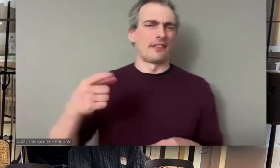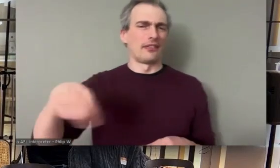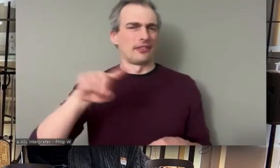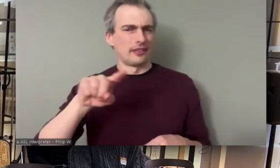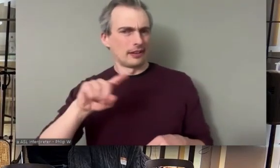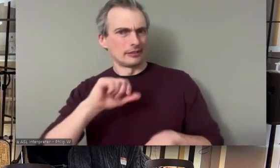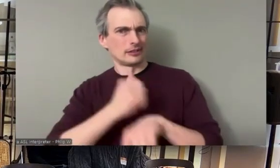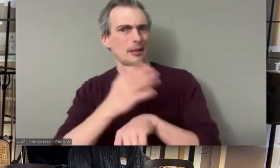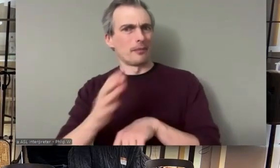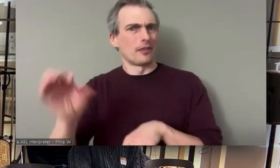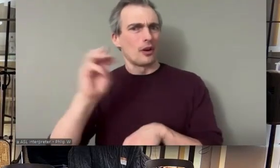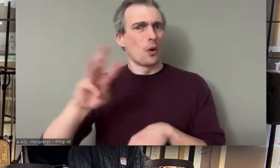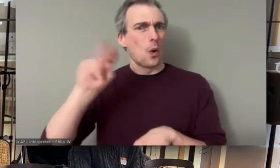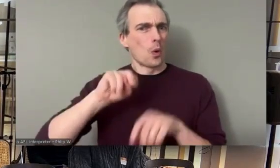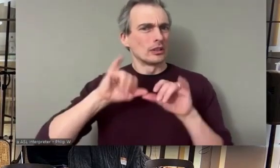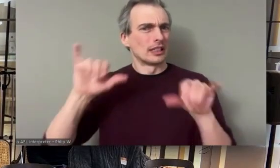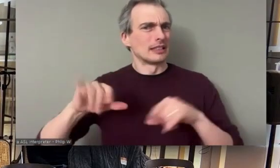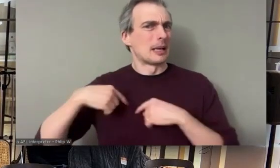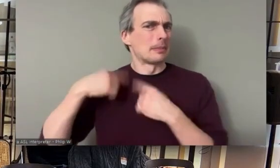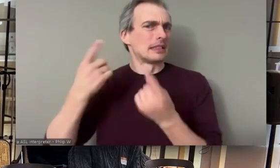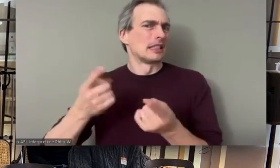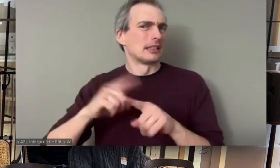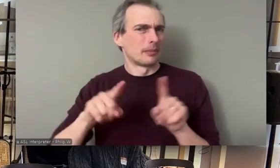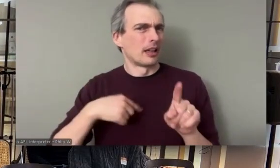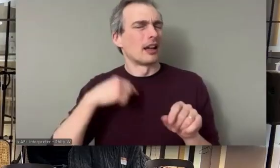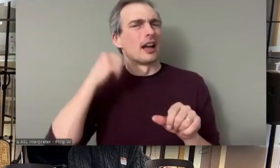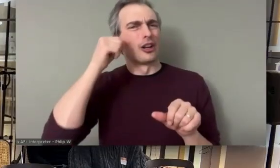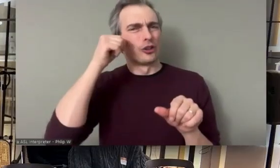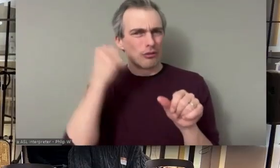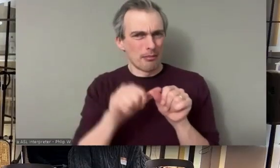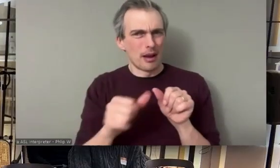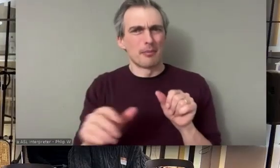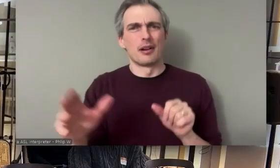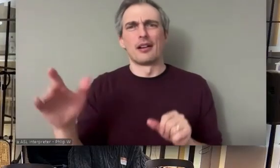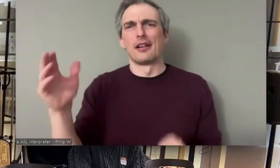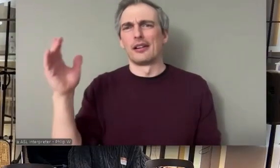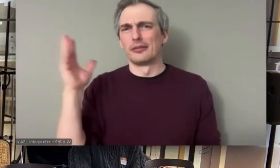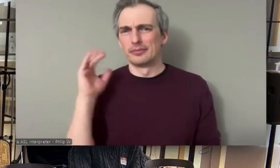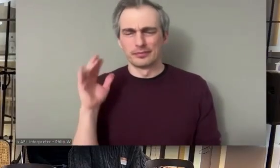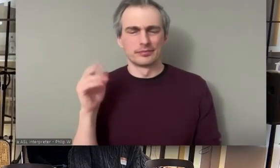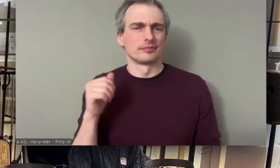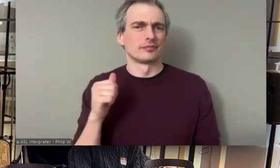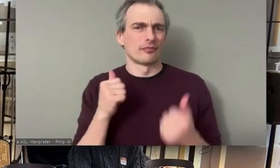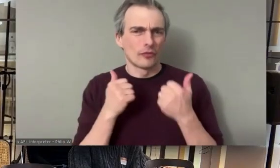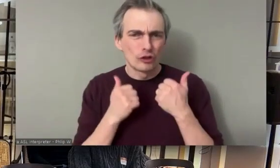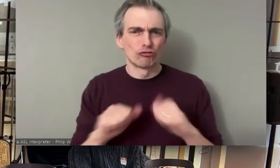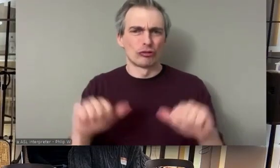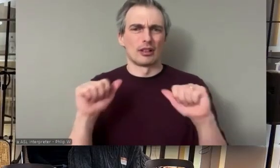But I do remember way back... Trying to use, like, other tools.